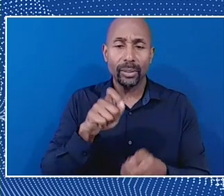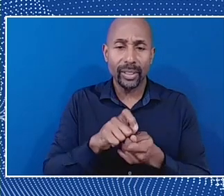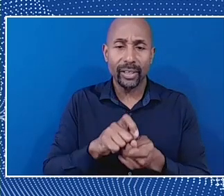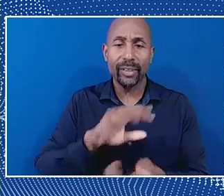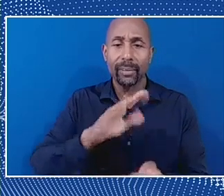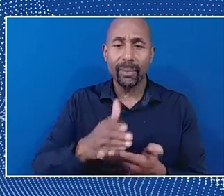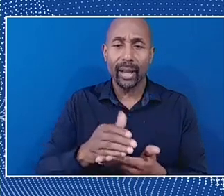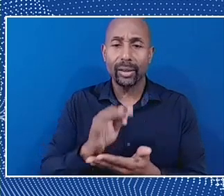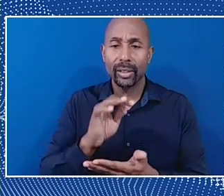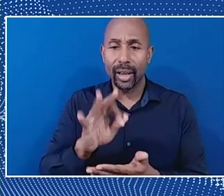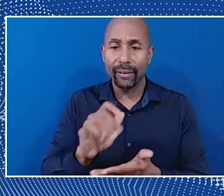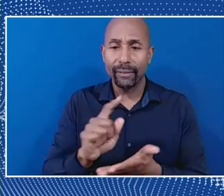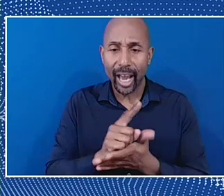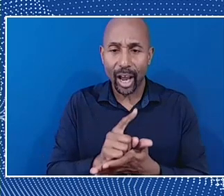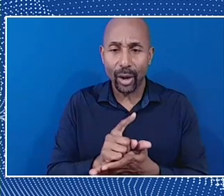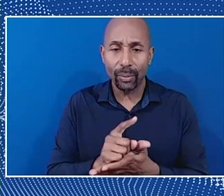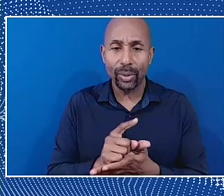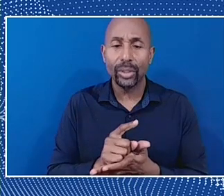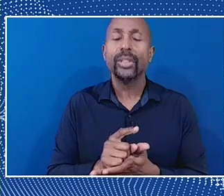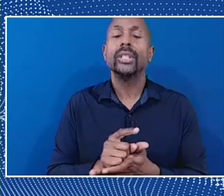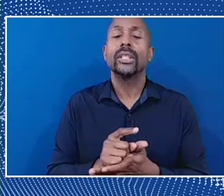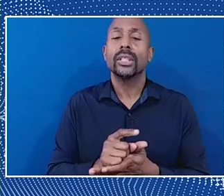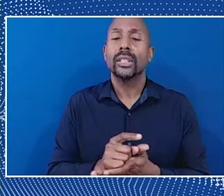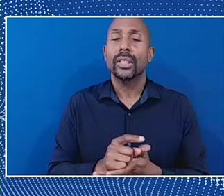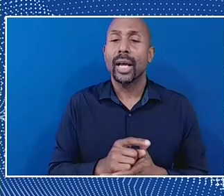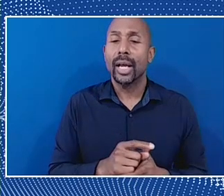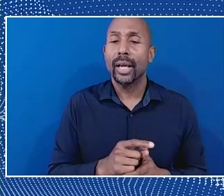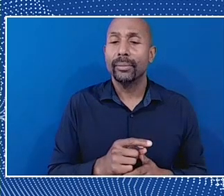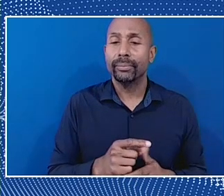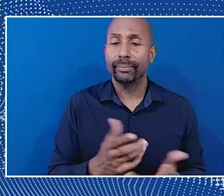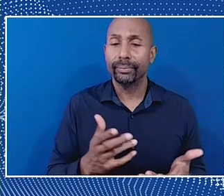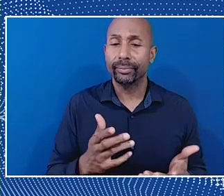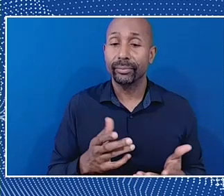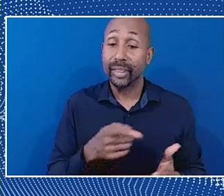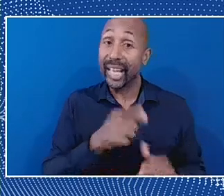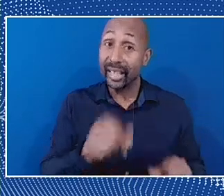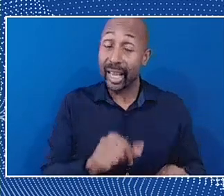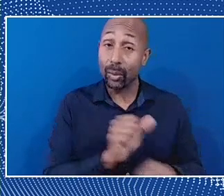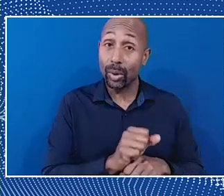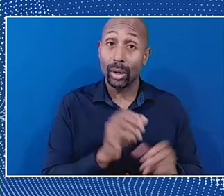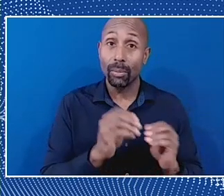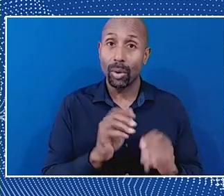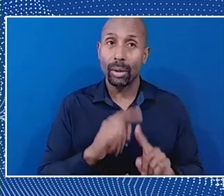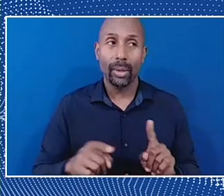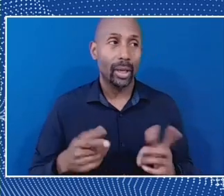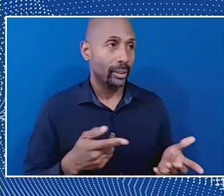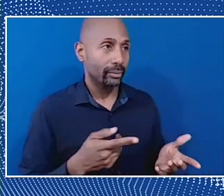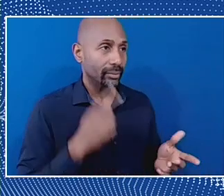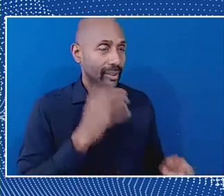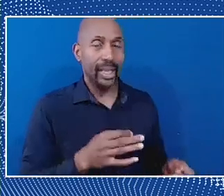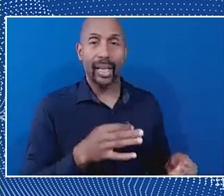While they are fully capable of working more, they choose not to because they don't want to lose the benefits of the hard working people's tax dollars are